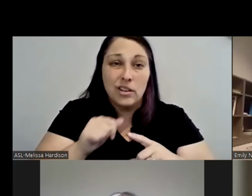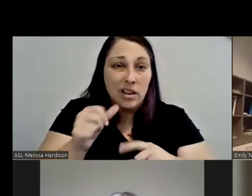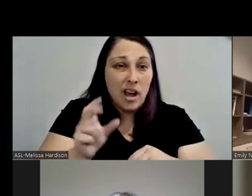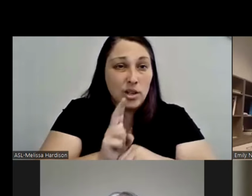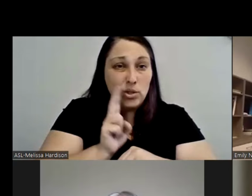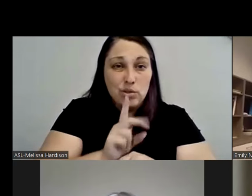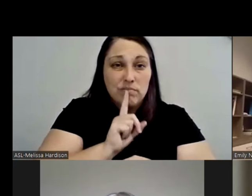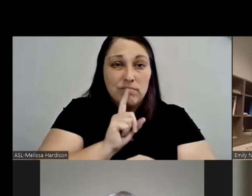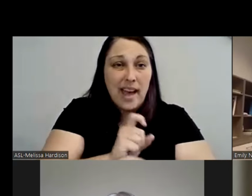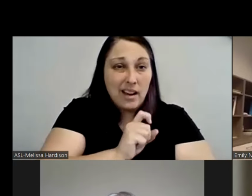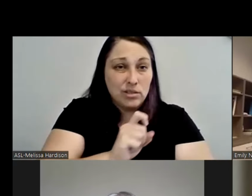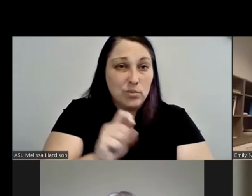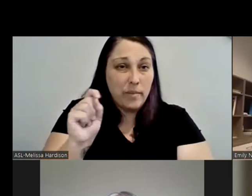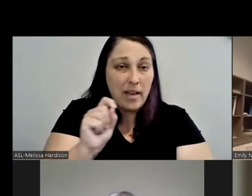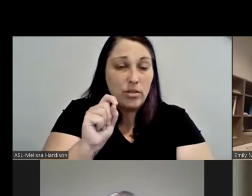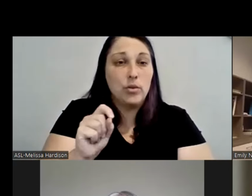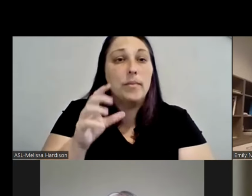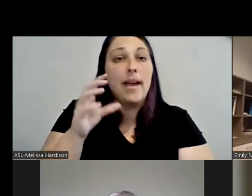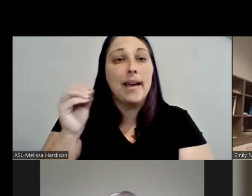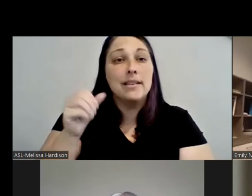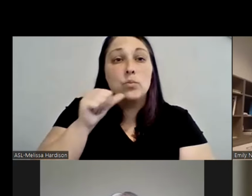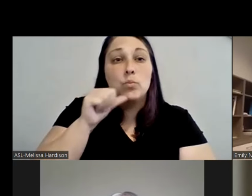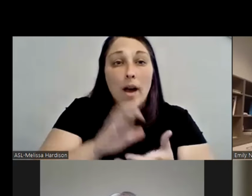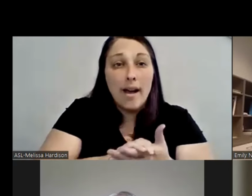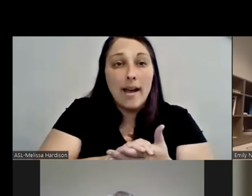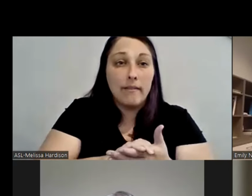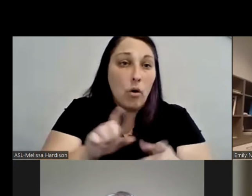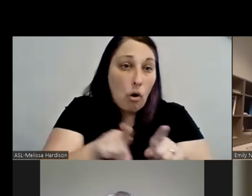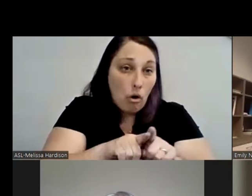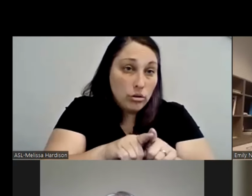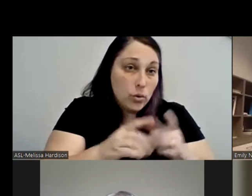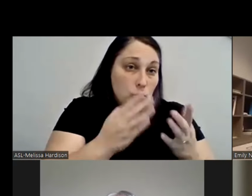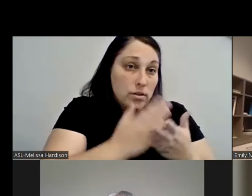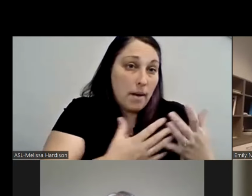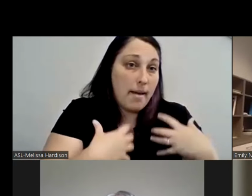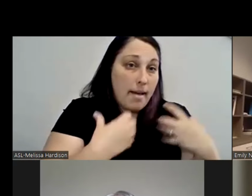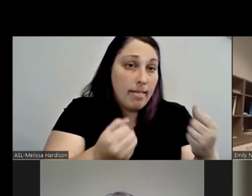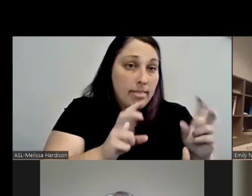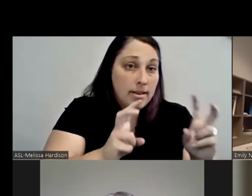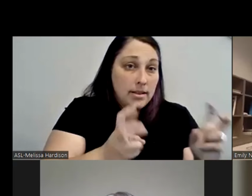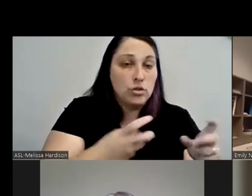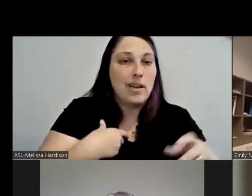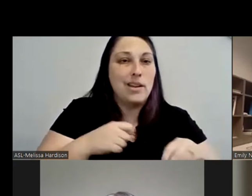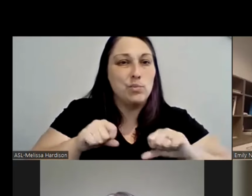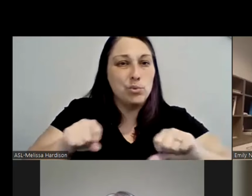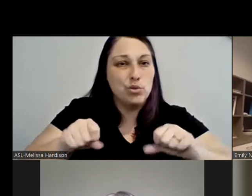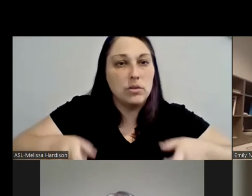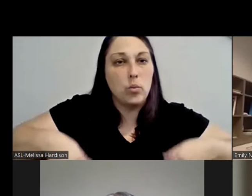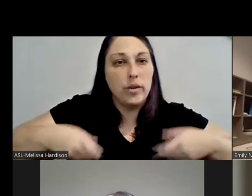20% of households have at least one person who has difficulty using some element of the home.